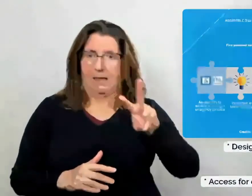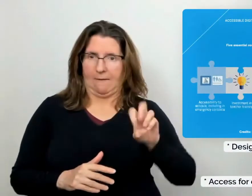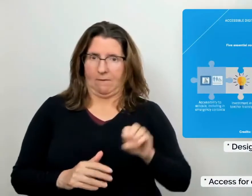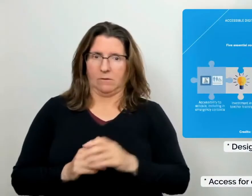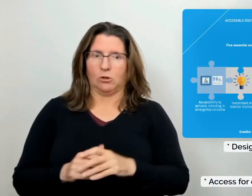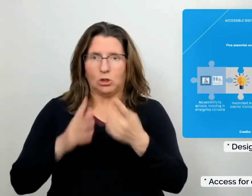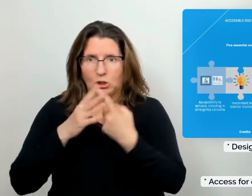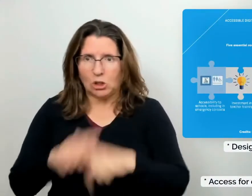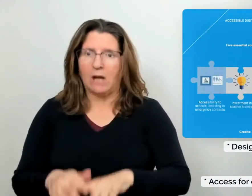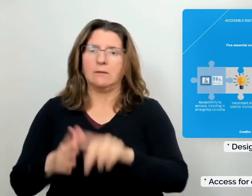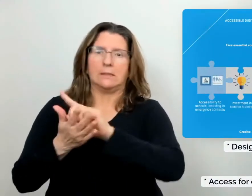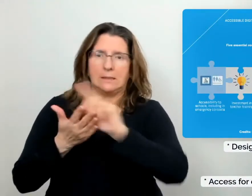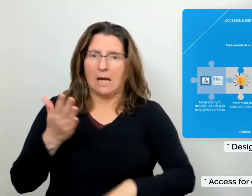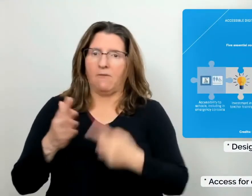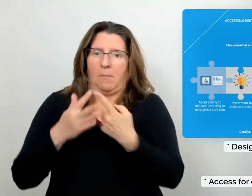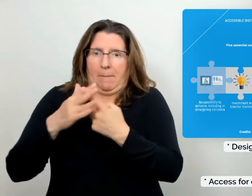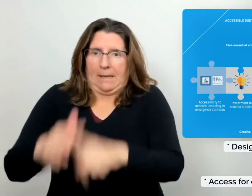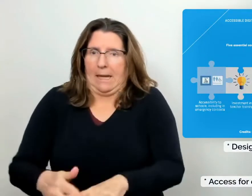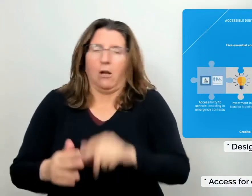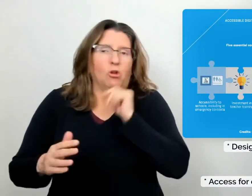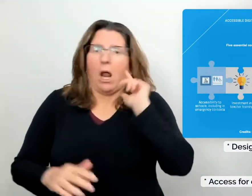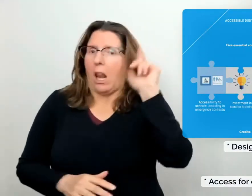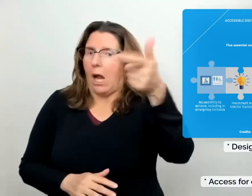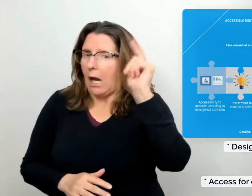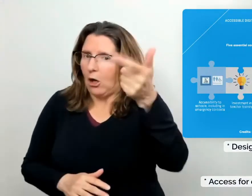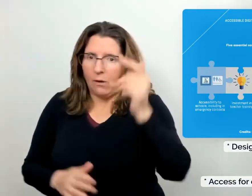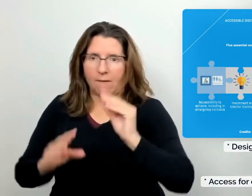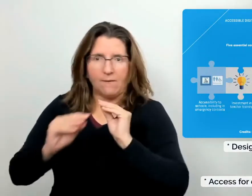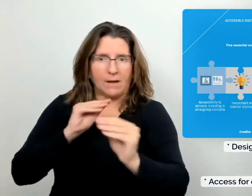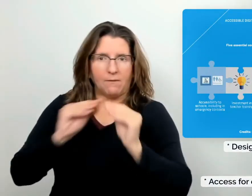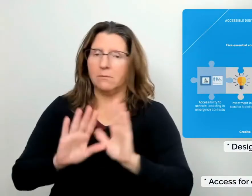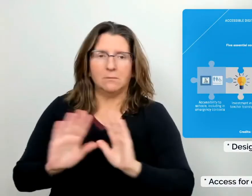Design using these principles from the beginning. Avoid add-ons later.